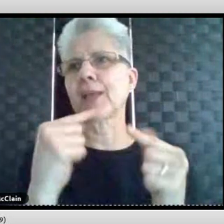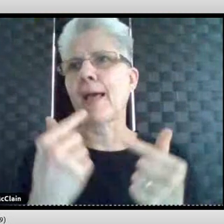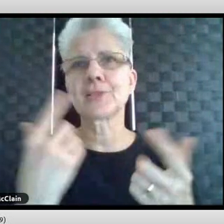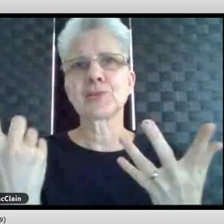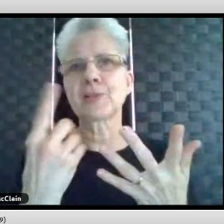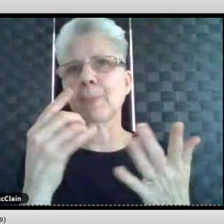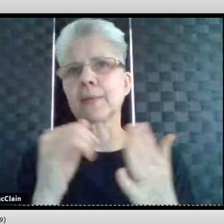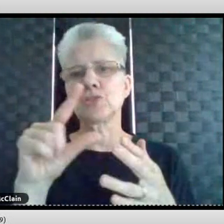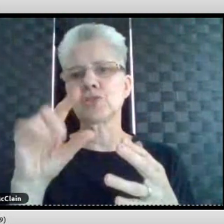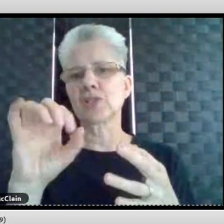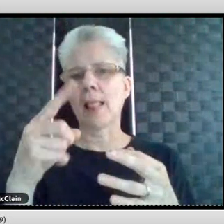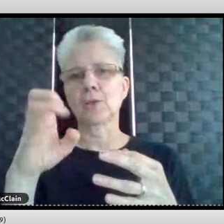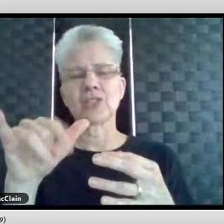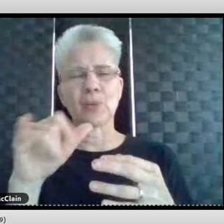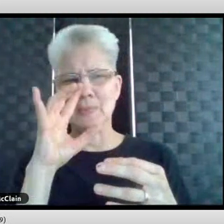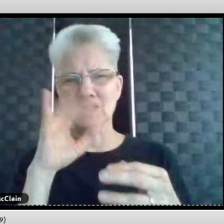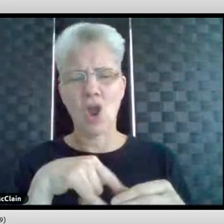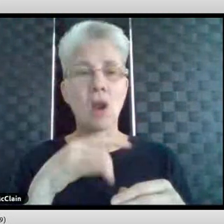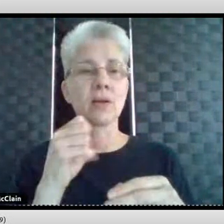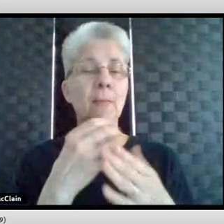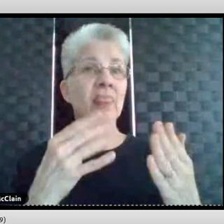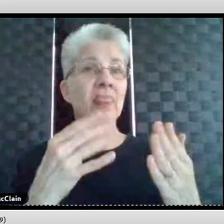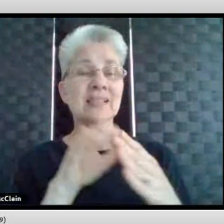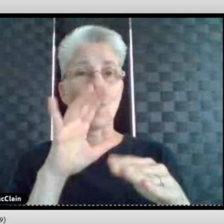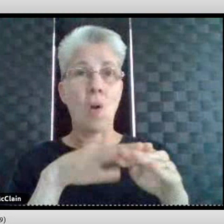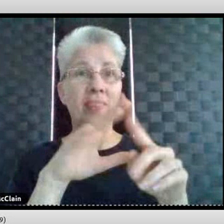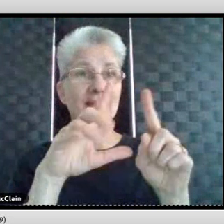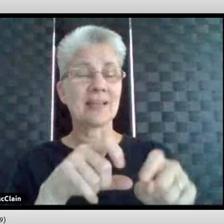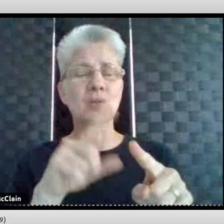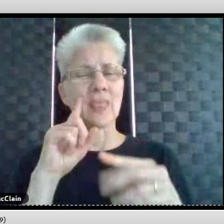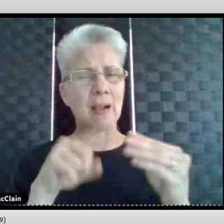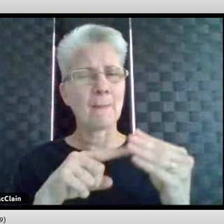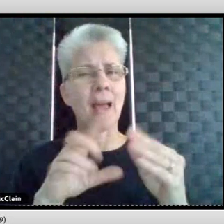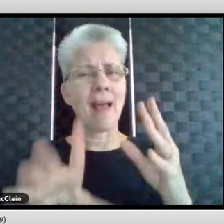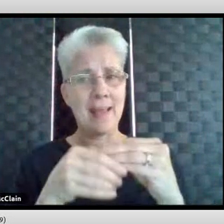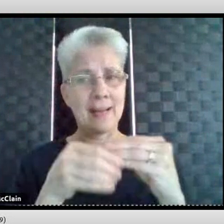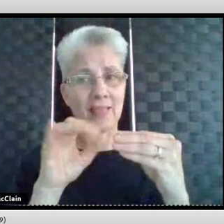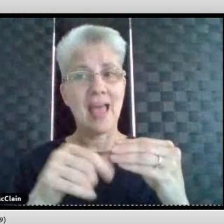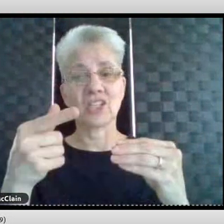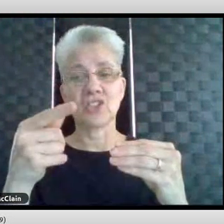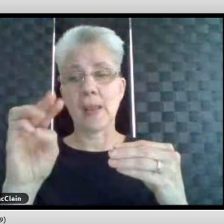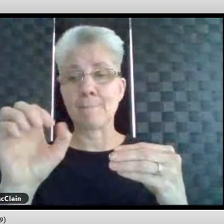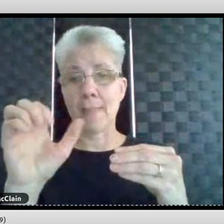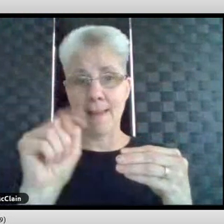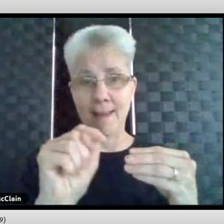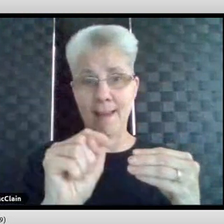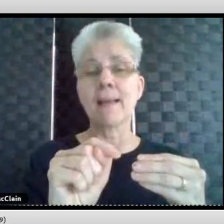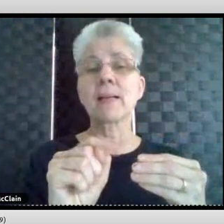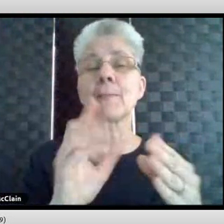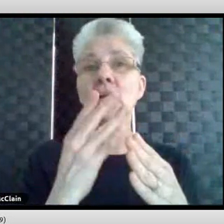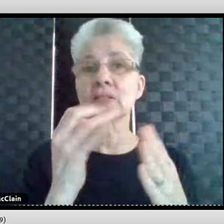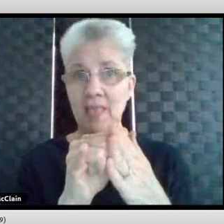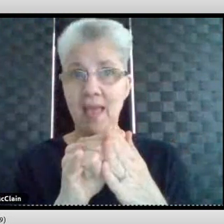IT was just bizarre some of the things that were on there. So think about adding that now to your long tail, because that's --